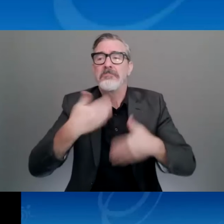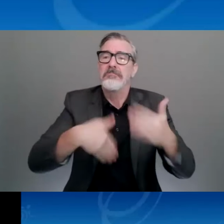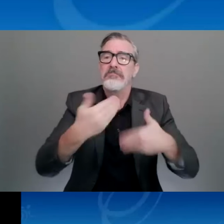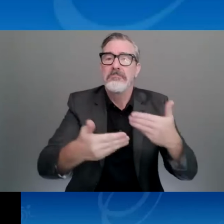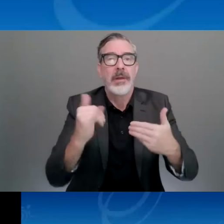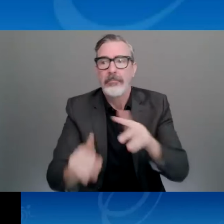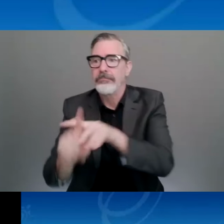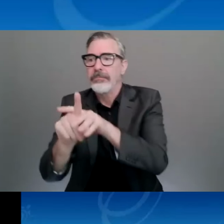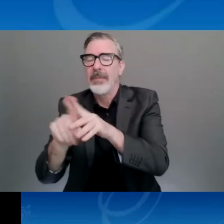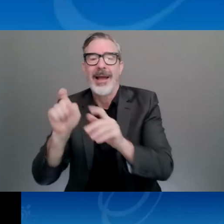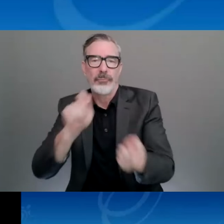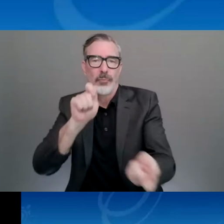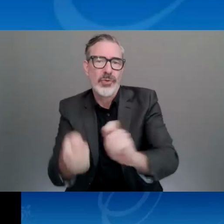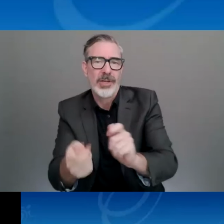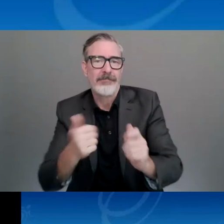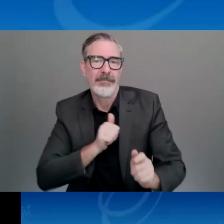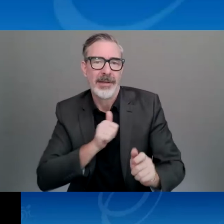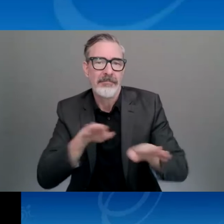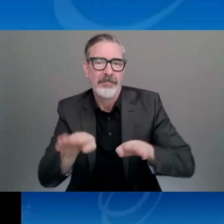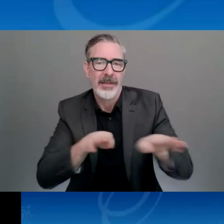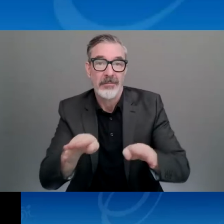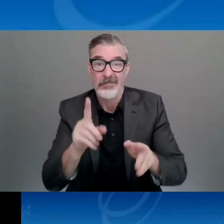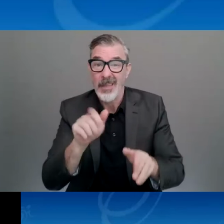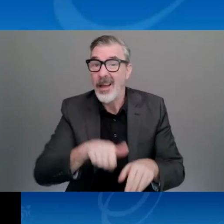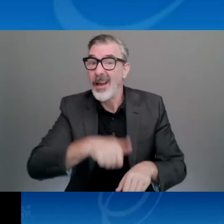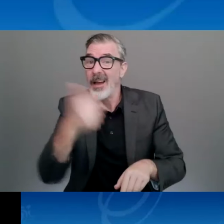AI, currently right now, is one of the biggest disruptions in the business.